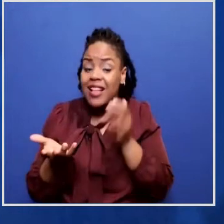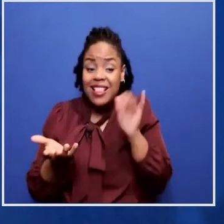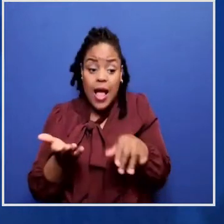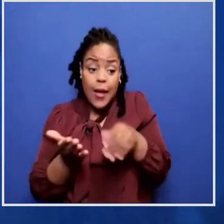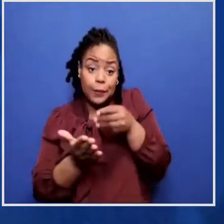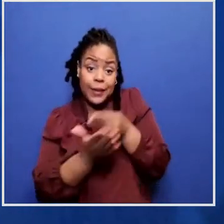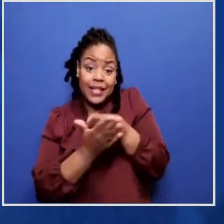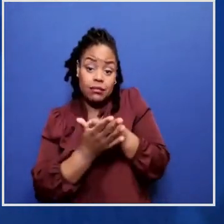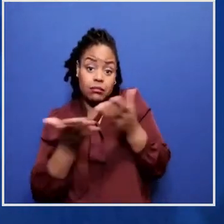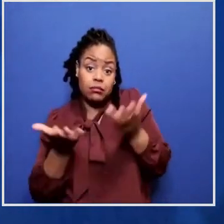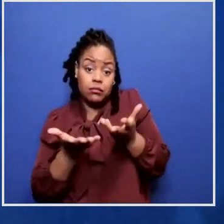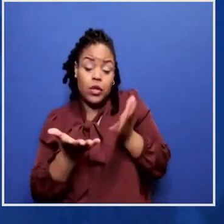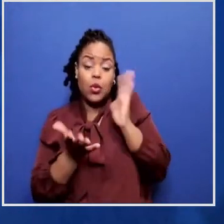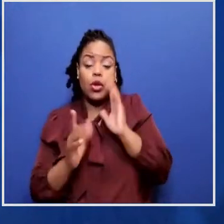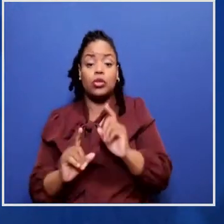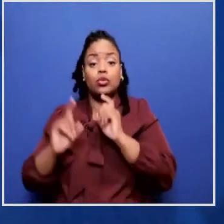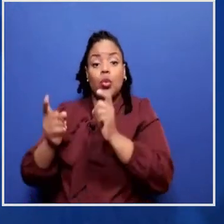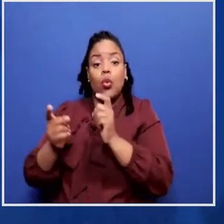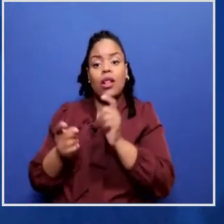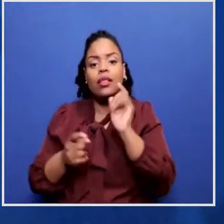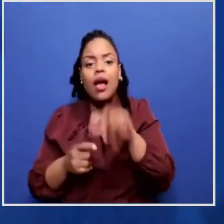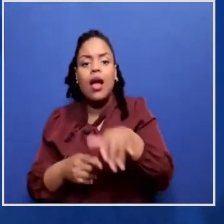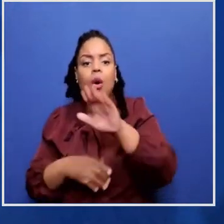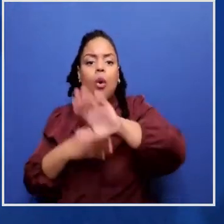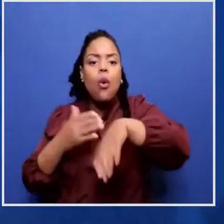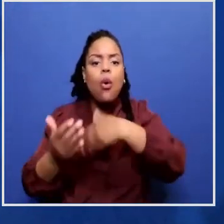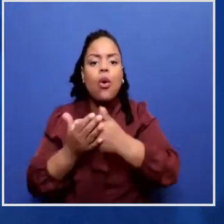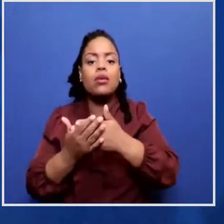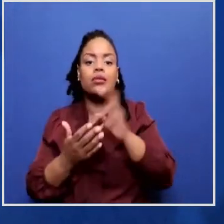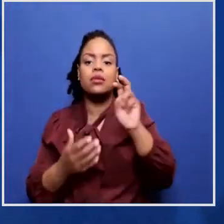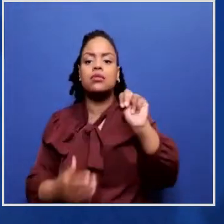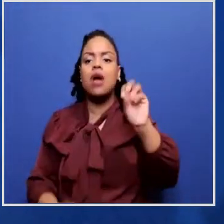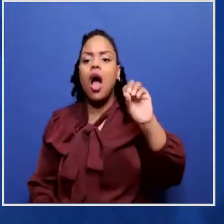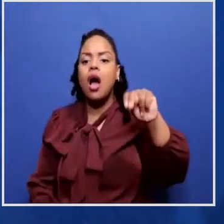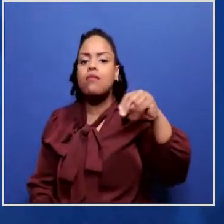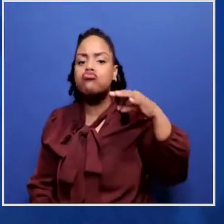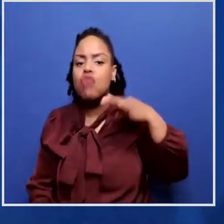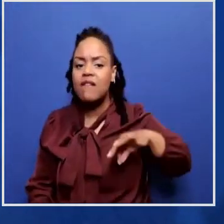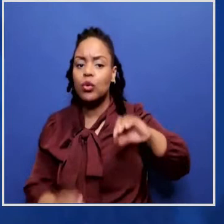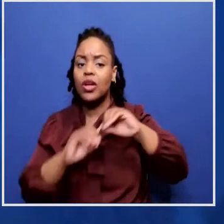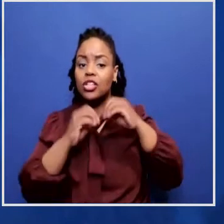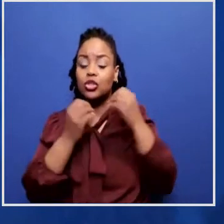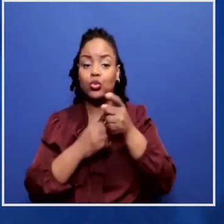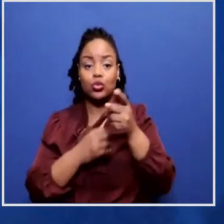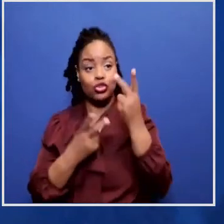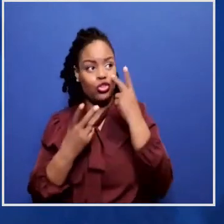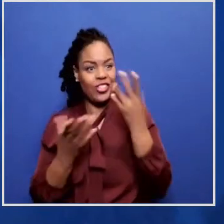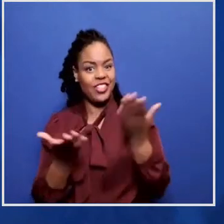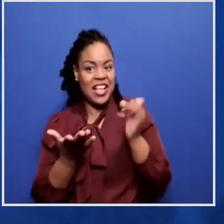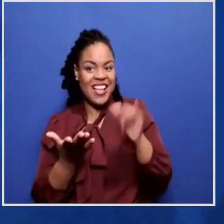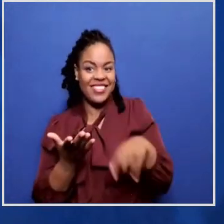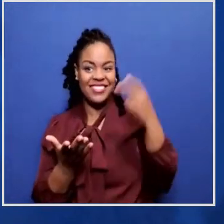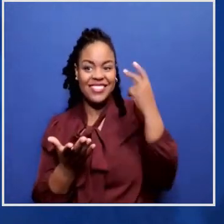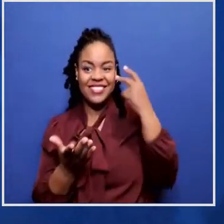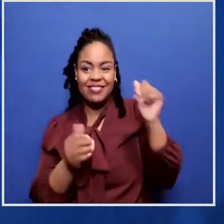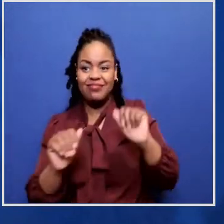GO TOWARDS TODAY'S NONPROFIT PARTNERS IN SERVICE.